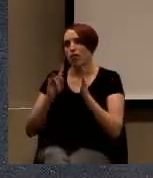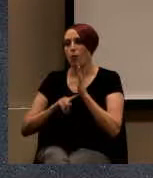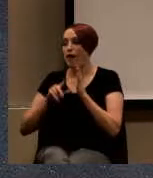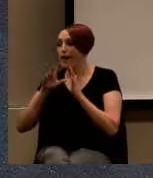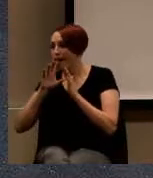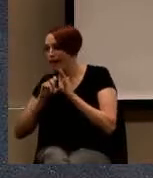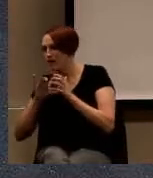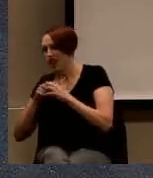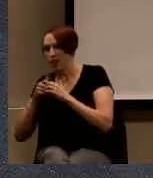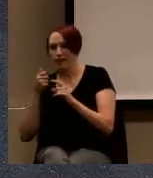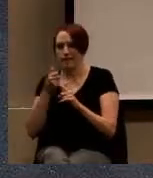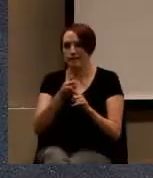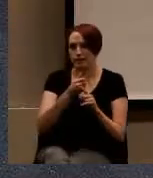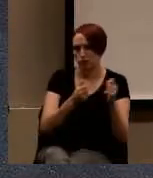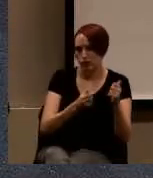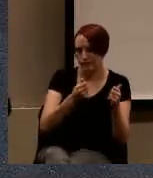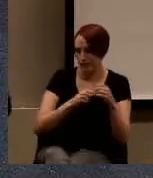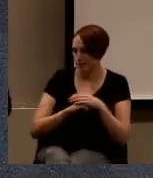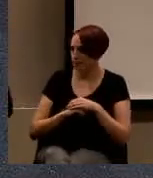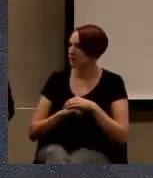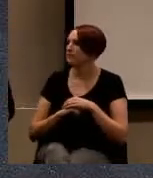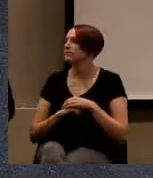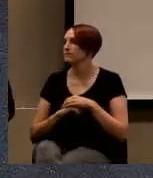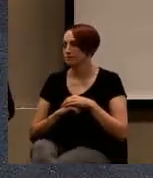But AAA is a very strong believer in the idea that